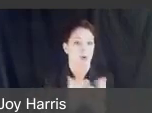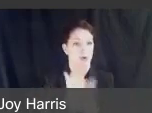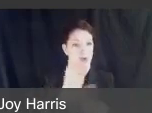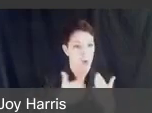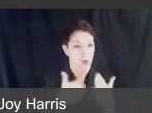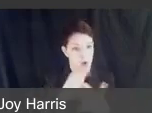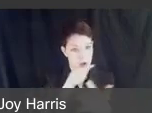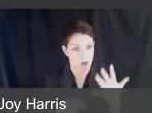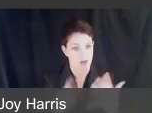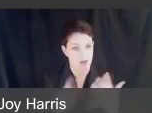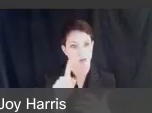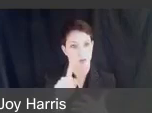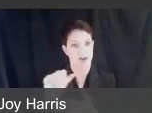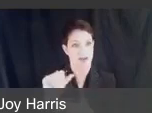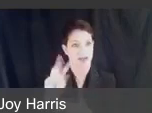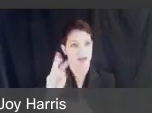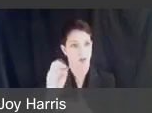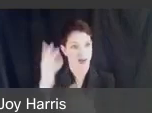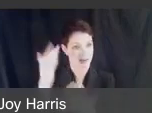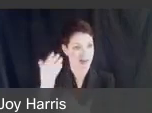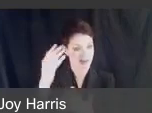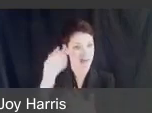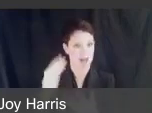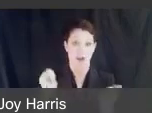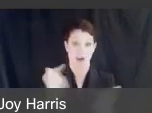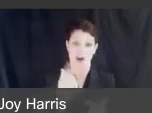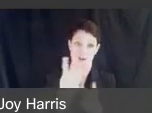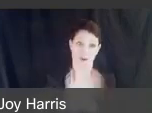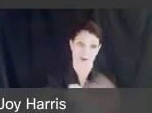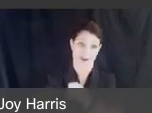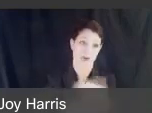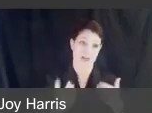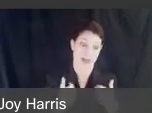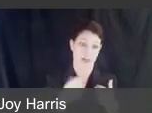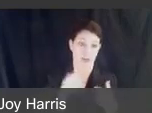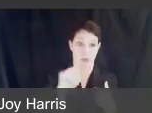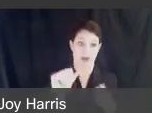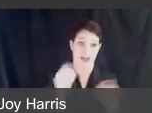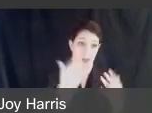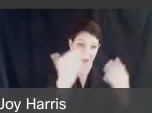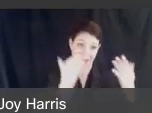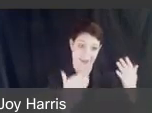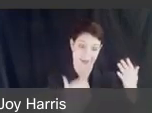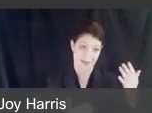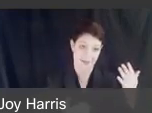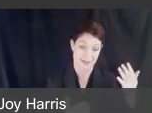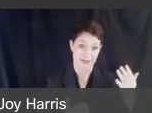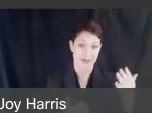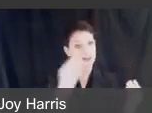waiting list that all four of our counties have, we are conveying that it is our strongest preference